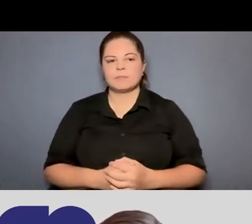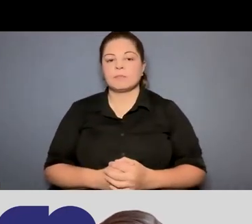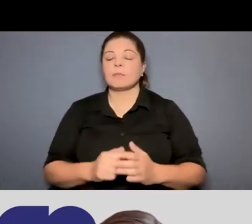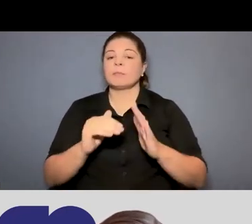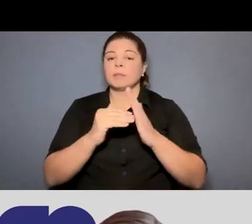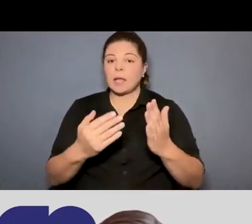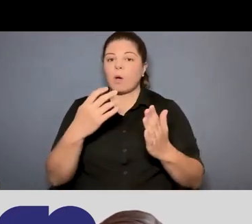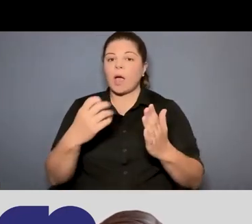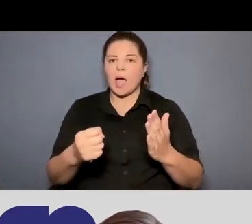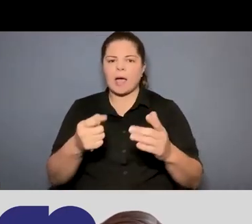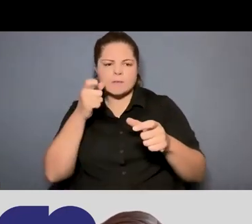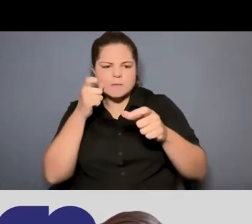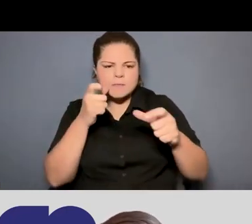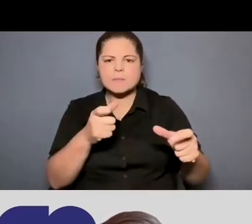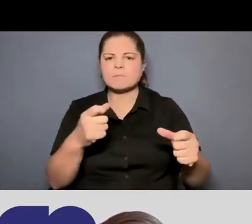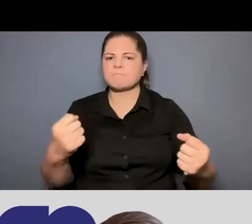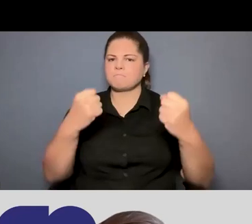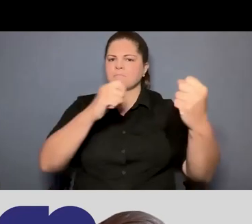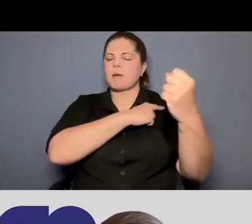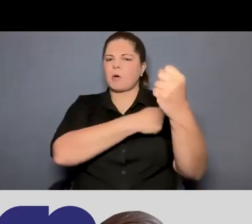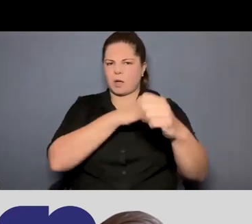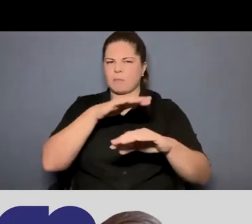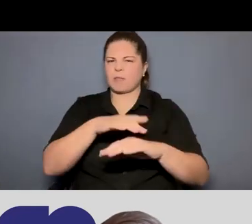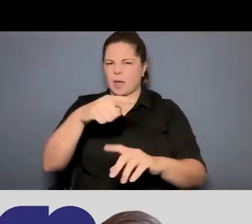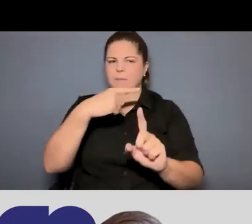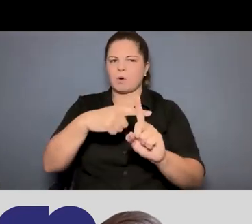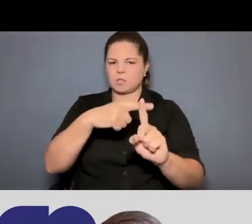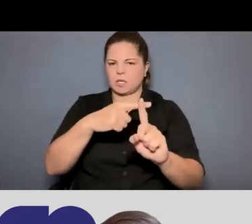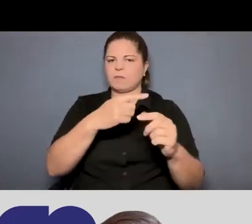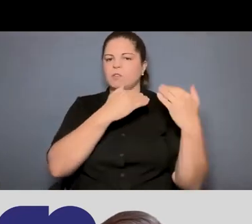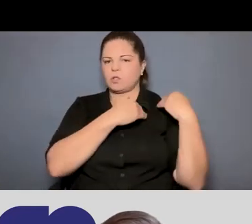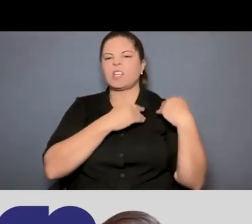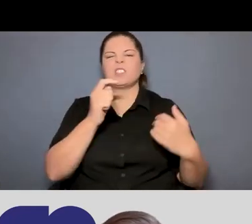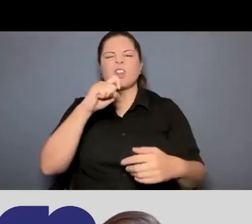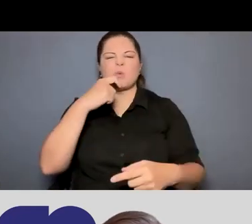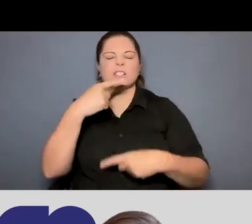to the positive duty. I will talk more about what that means in a moment.